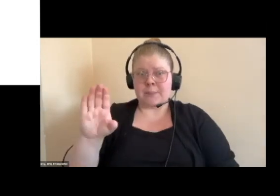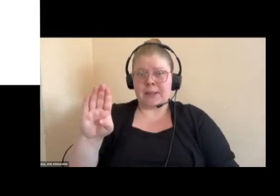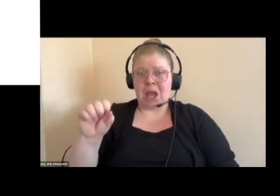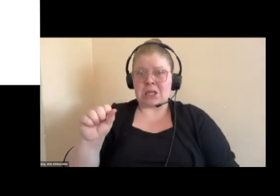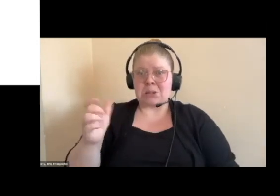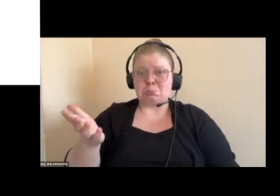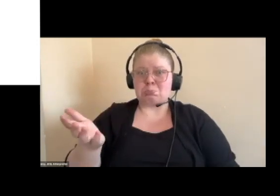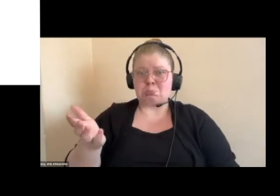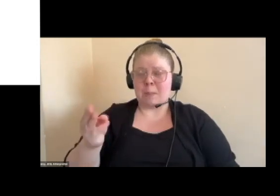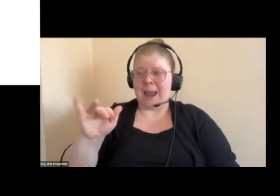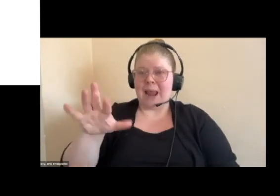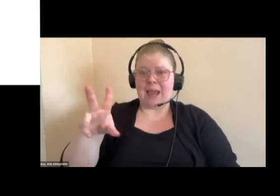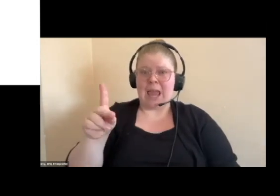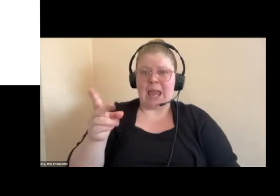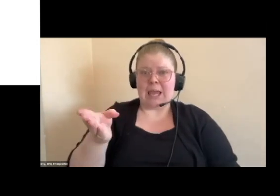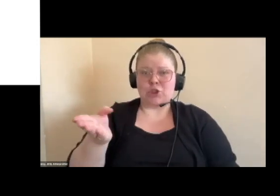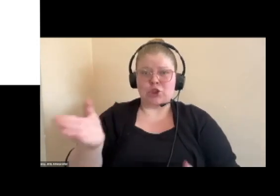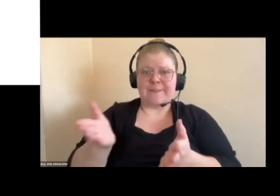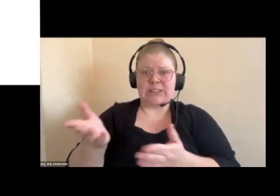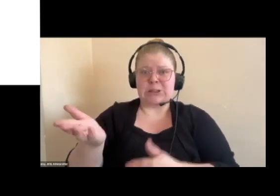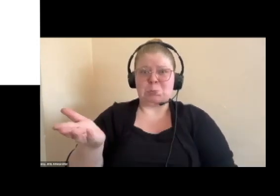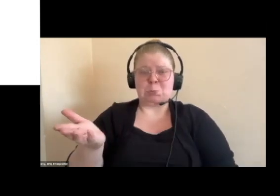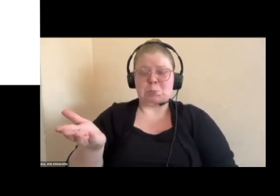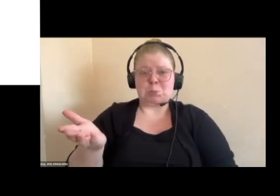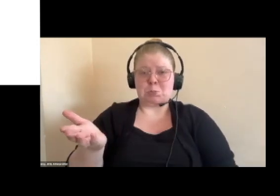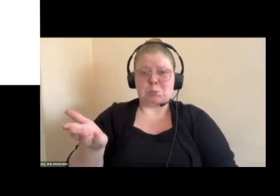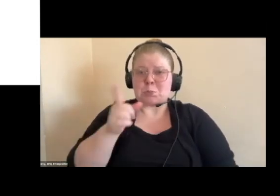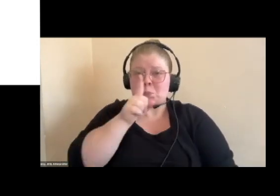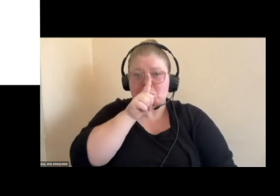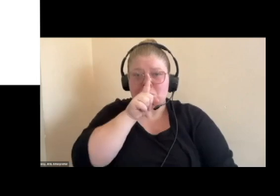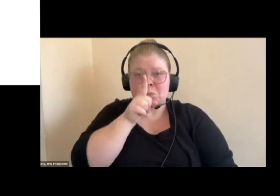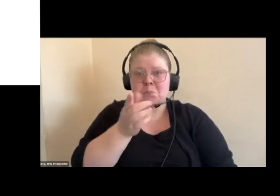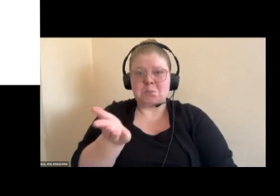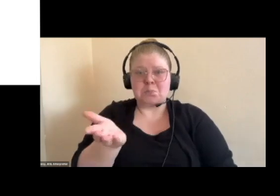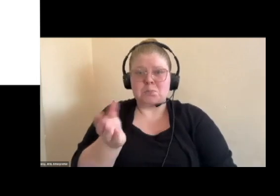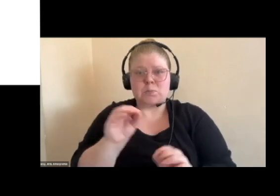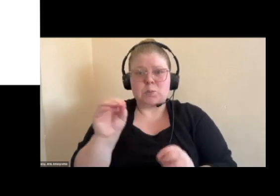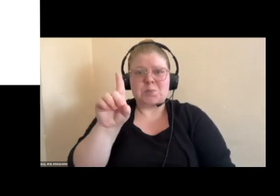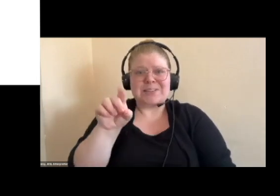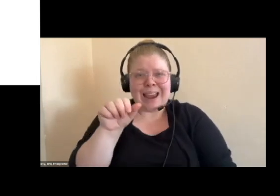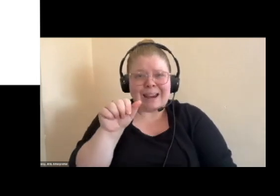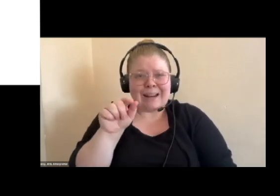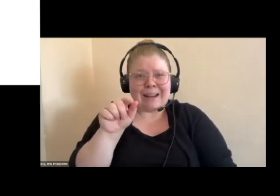Medicaid home and community based services or even other types of settings.